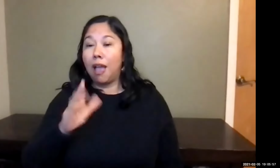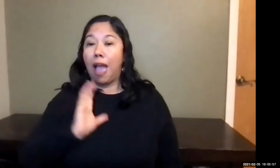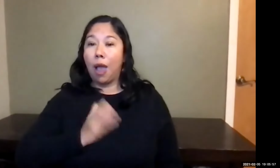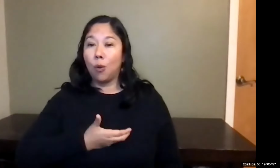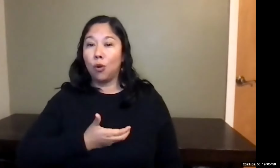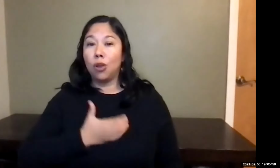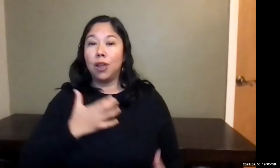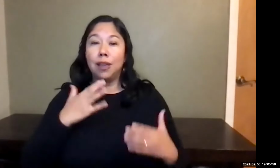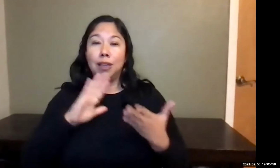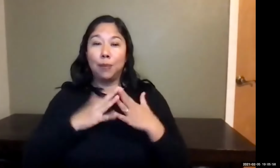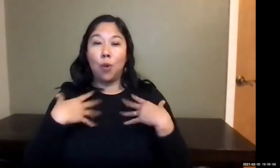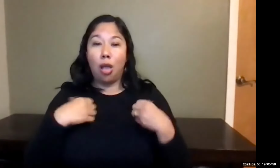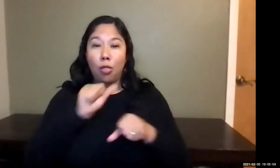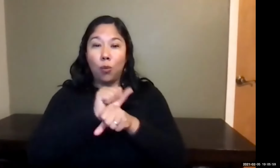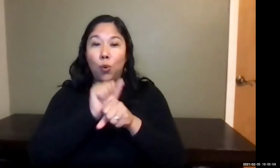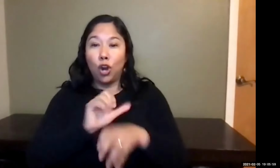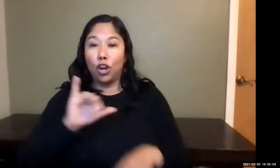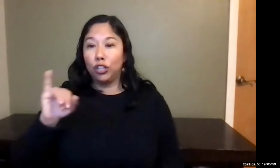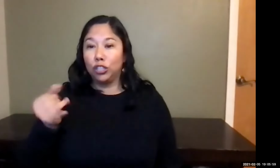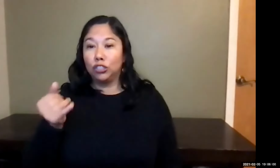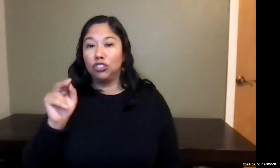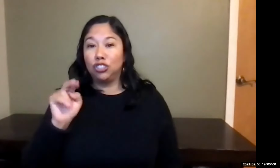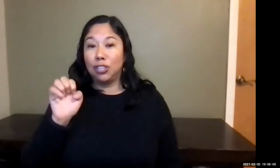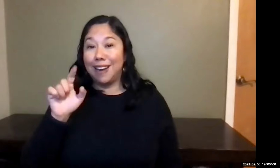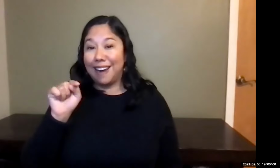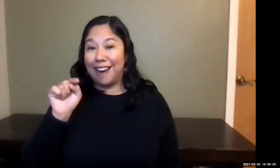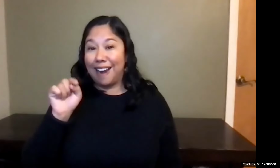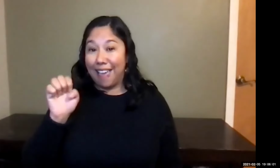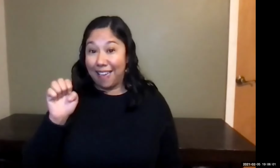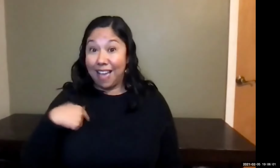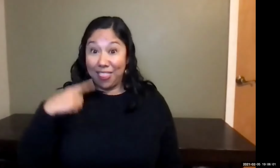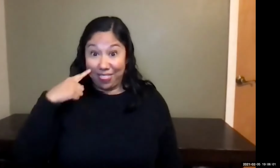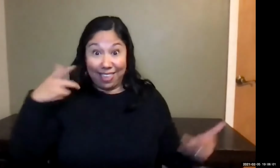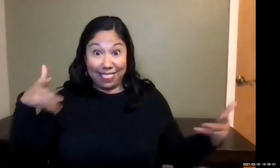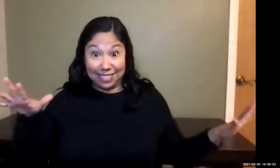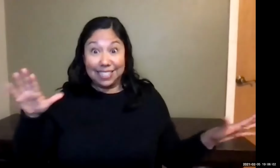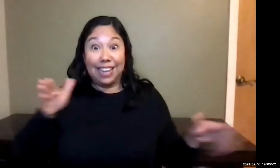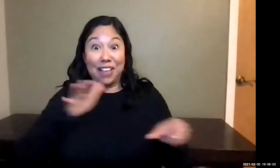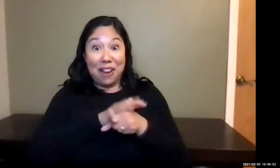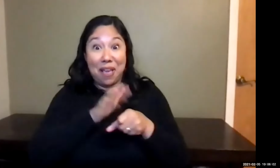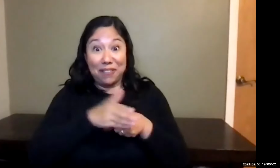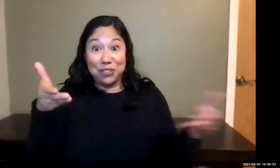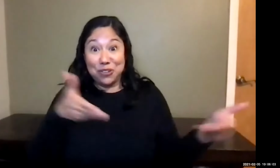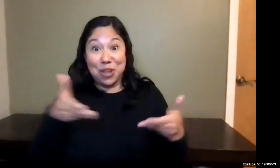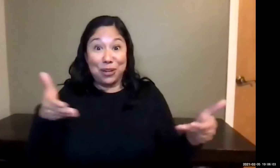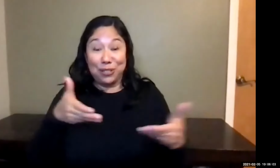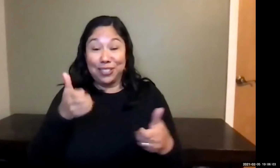And okay, I think that’s enough introduction. Thank you Dr. Sayone.